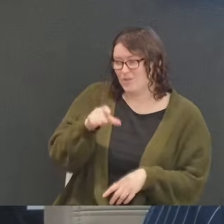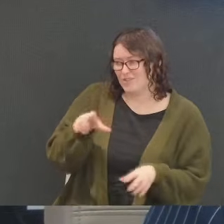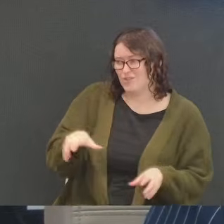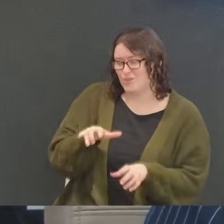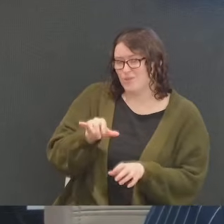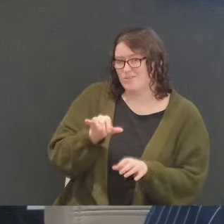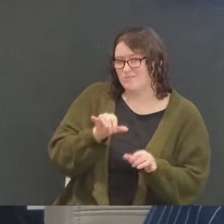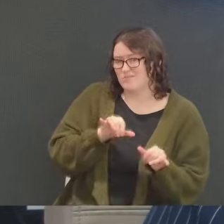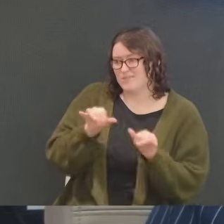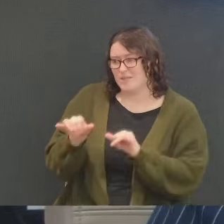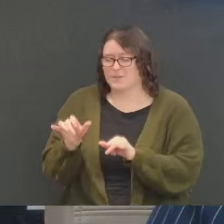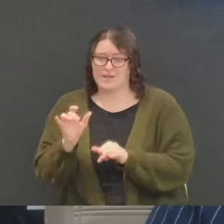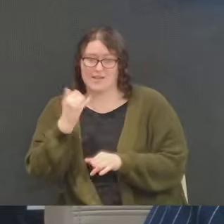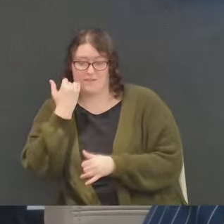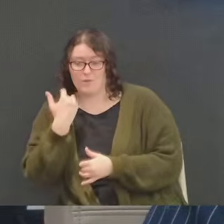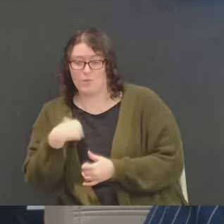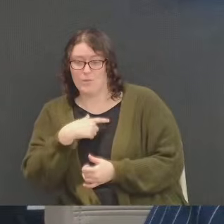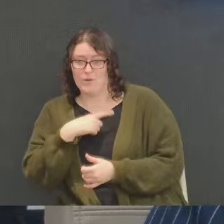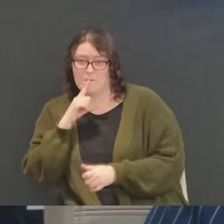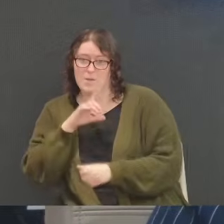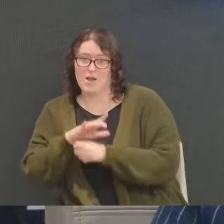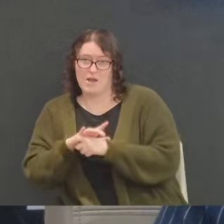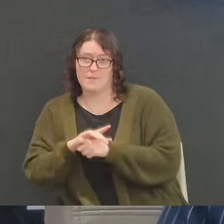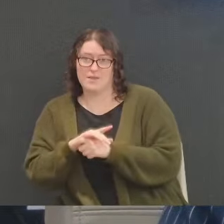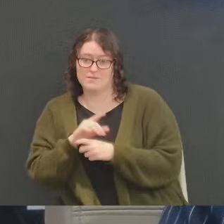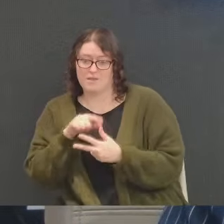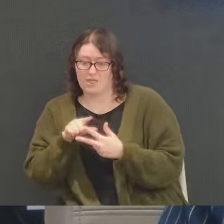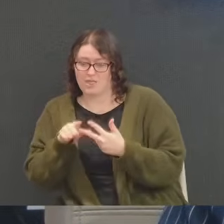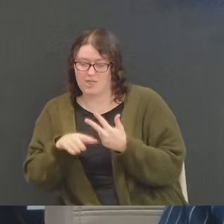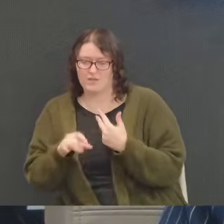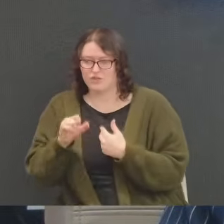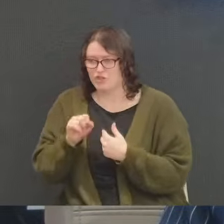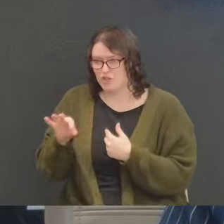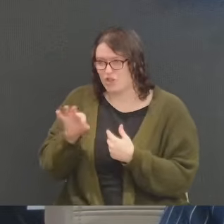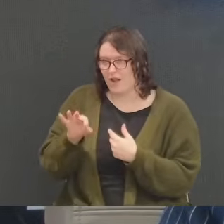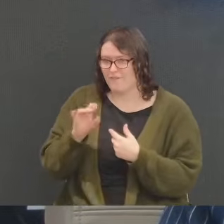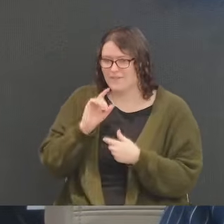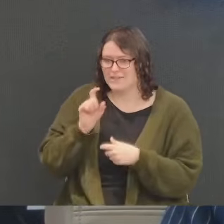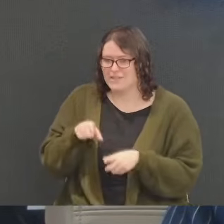if we say we're gonna do X, Jeff Aluotto's got to implement what our board does. So for me,